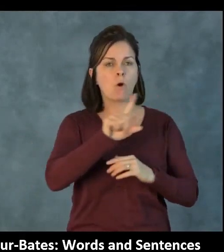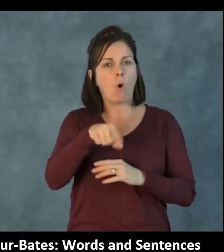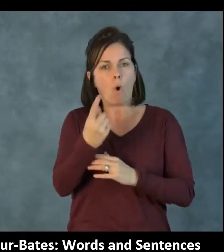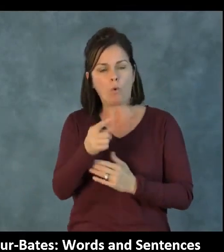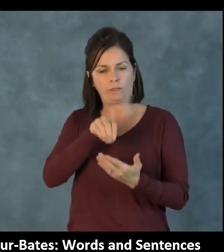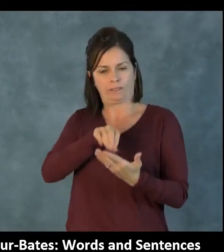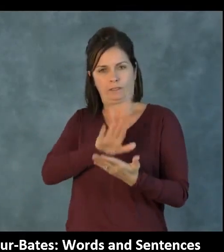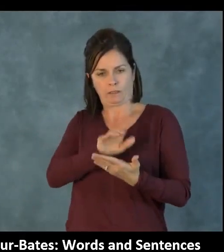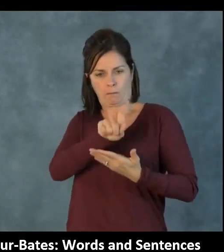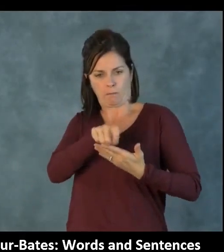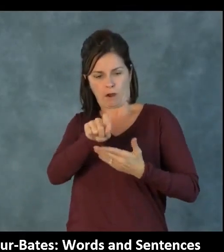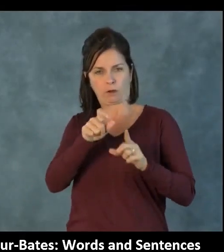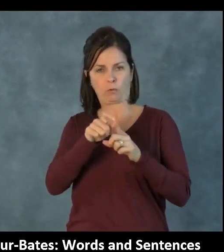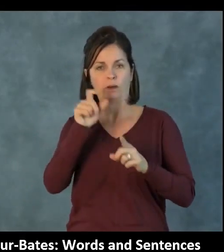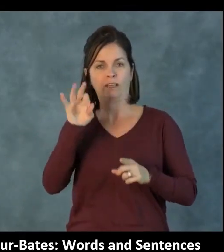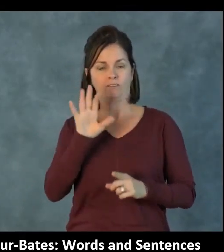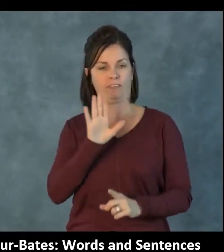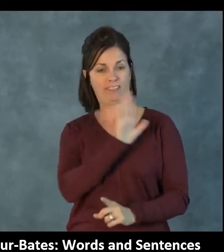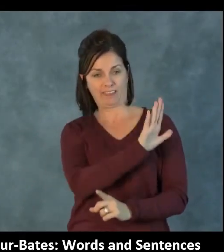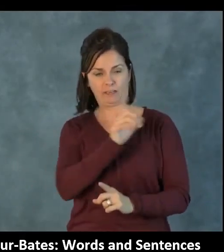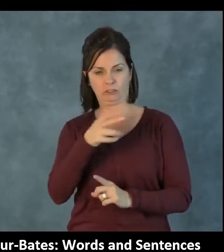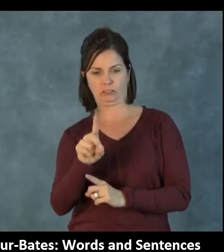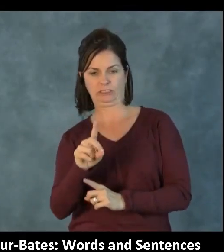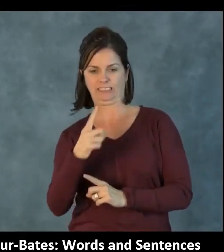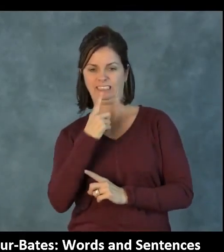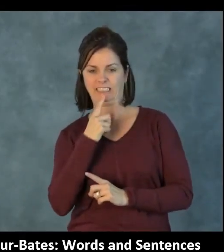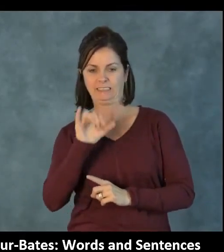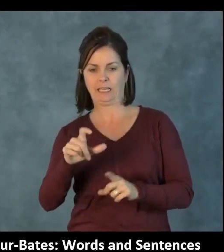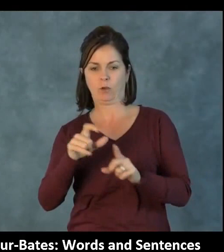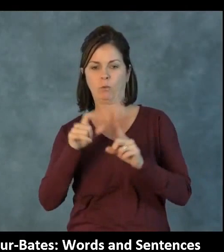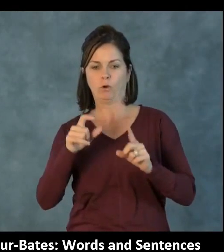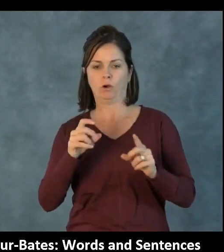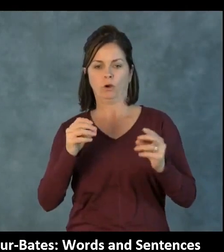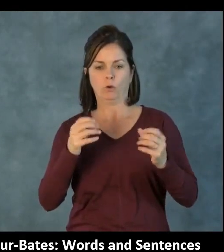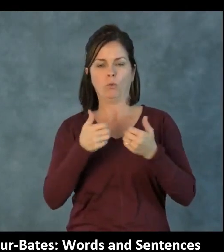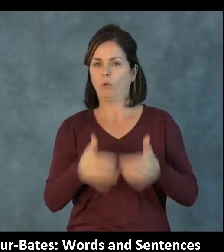a word, if their child says the word spontaneously.